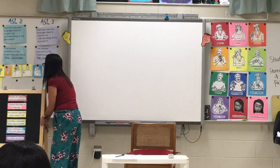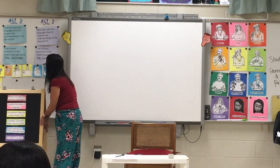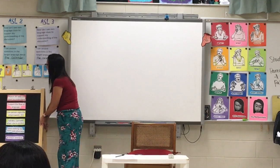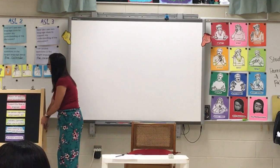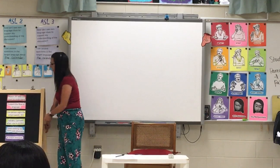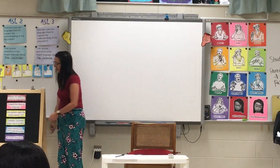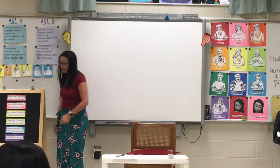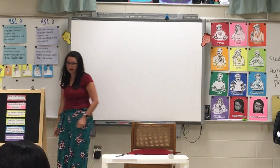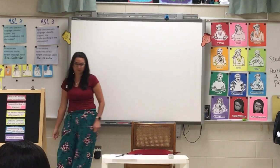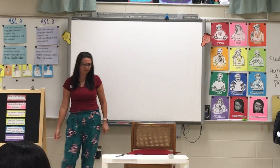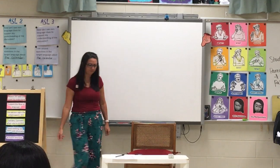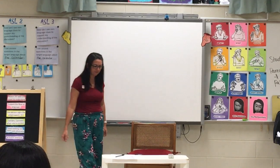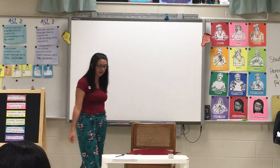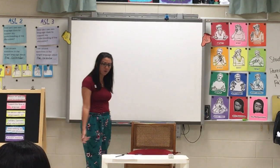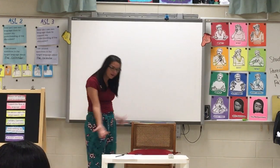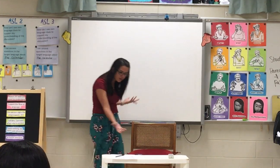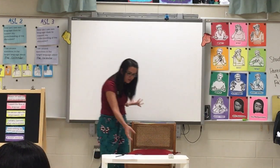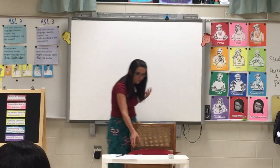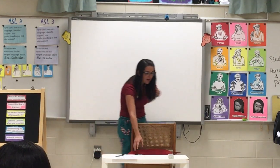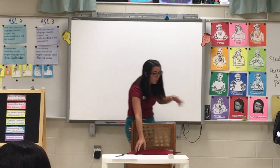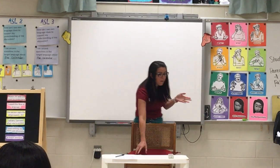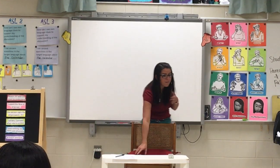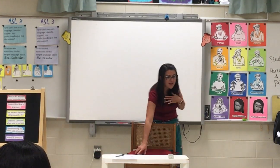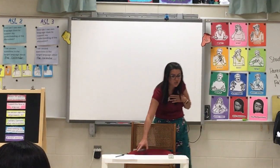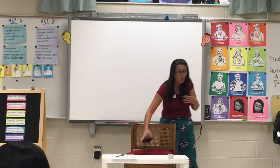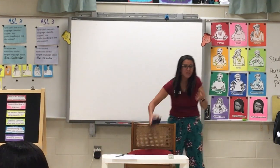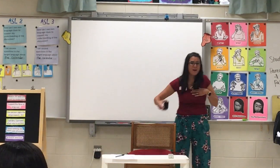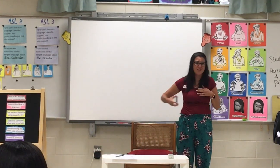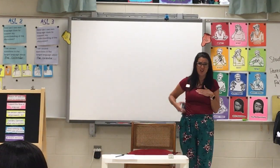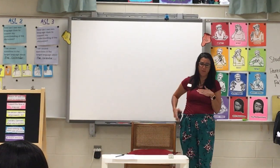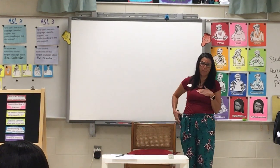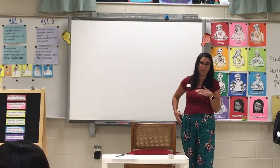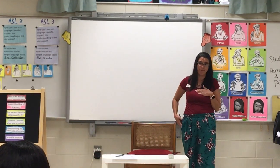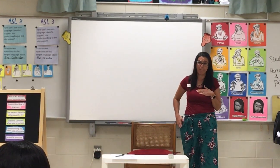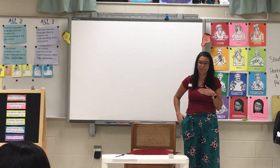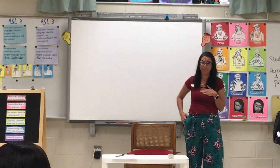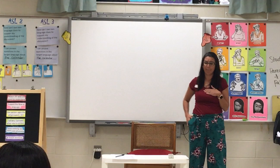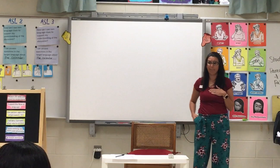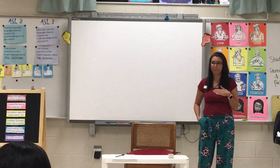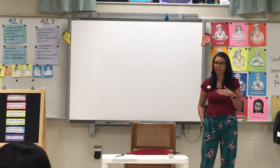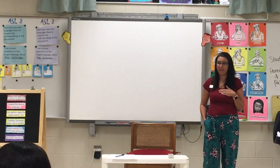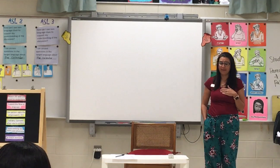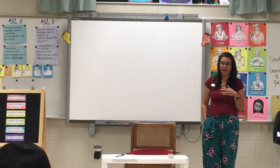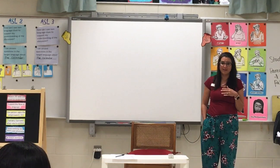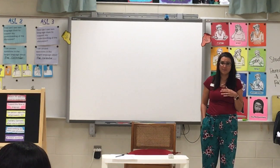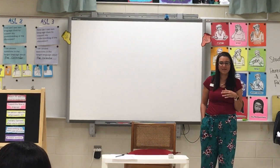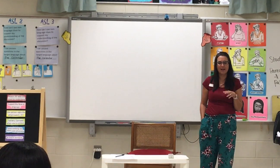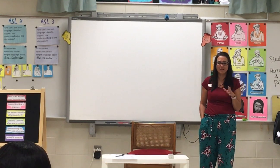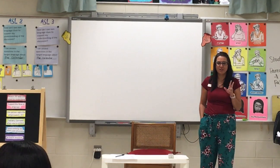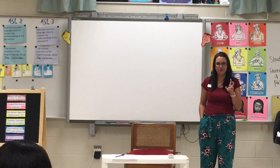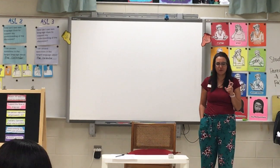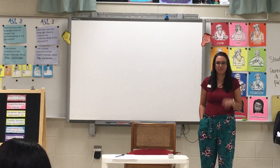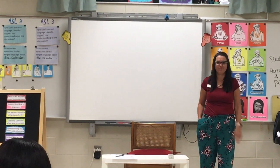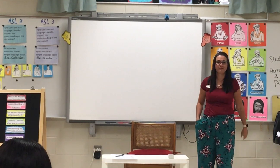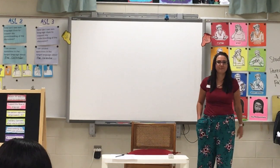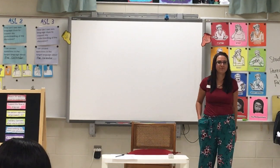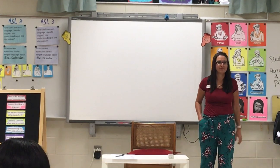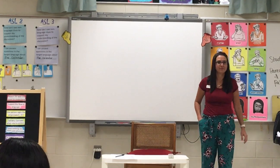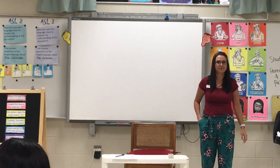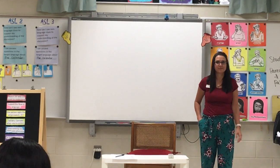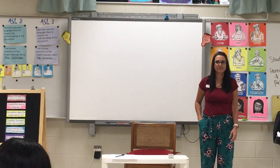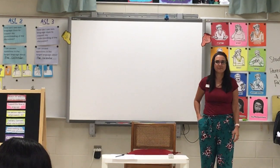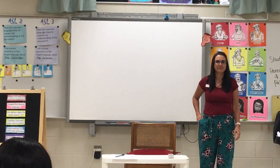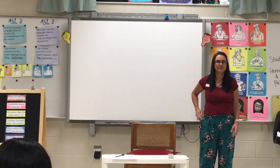all right any questions about what my so what's my job and fast besides teachers